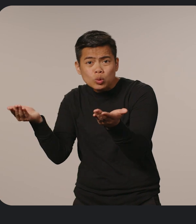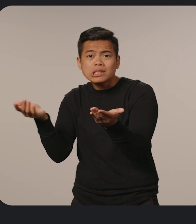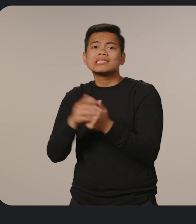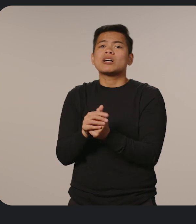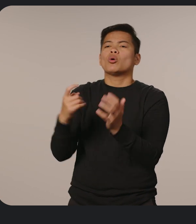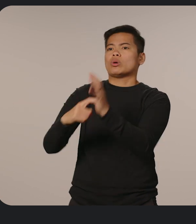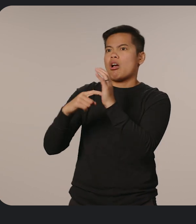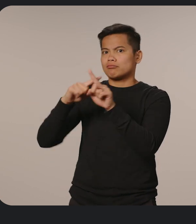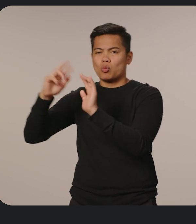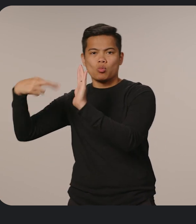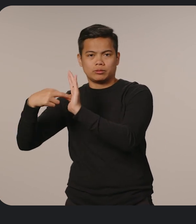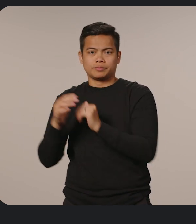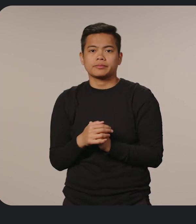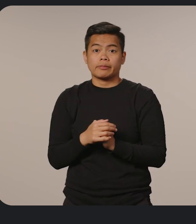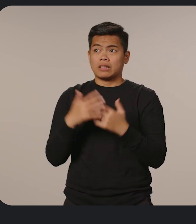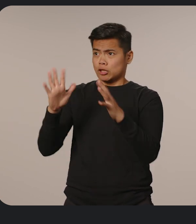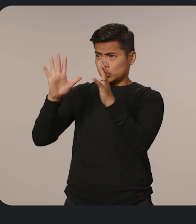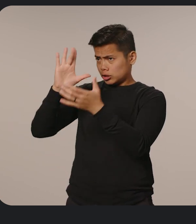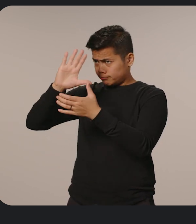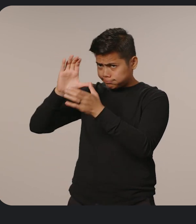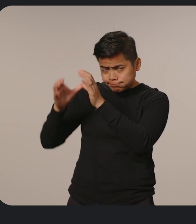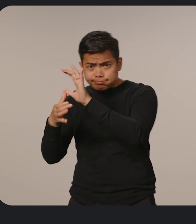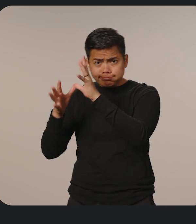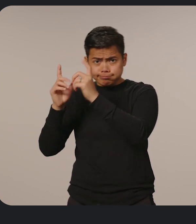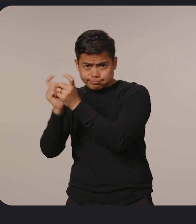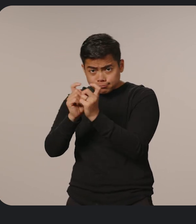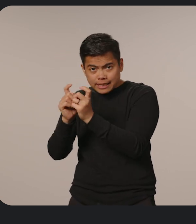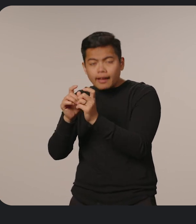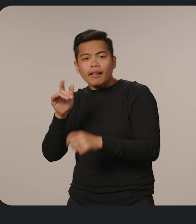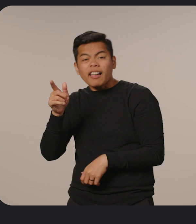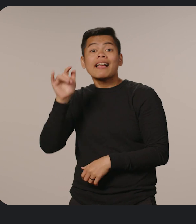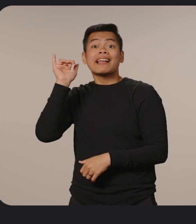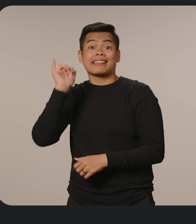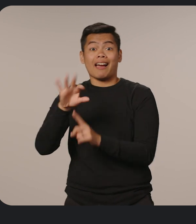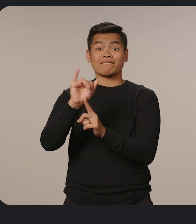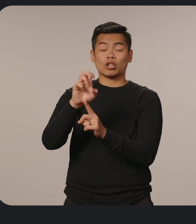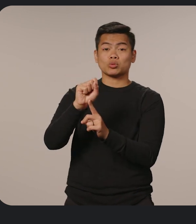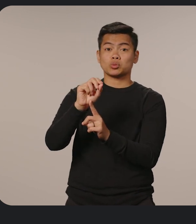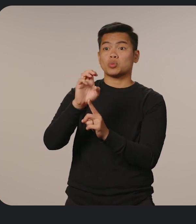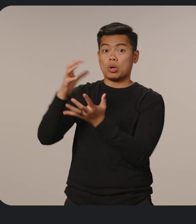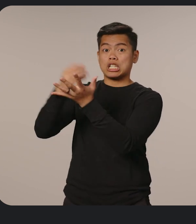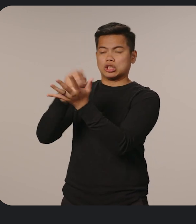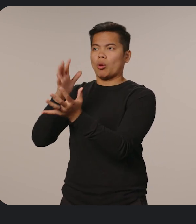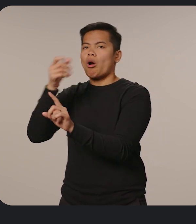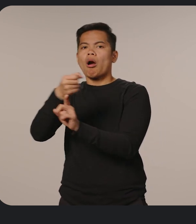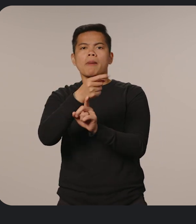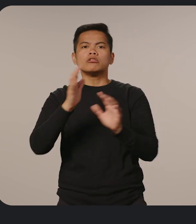then we configure parameters like which four star collection to get the chat messages from